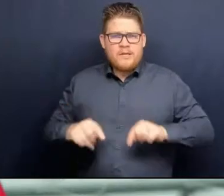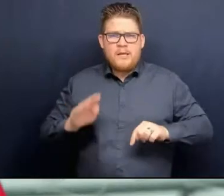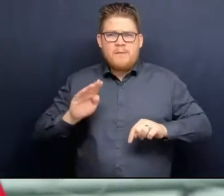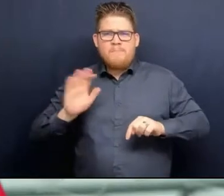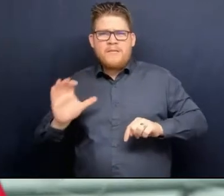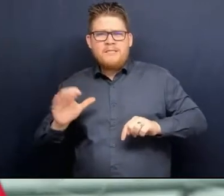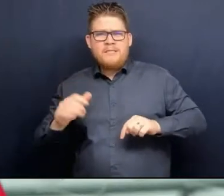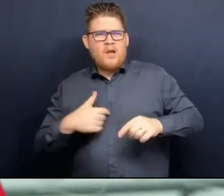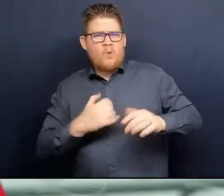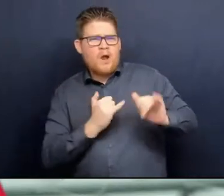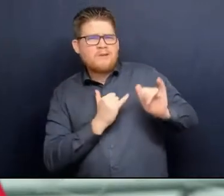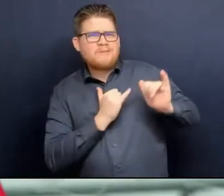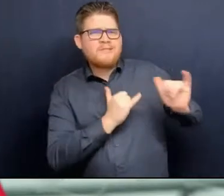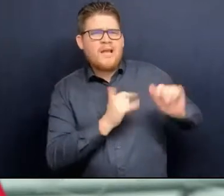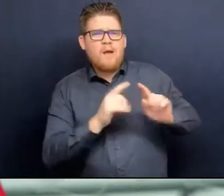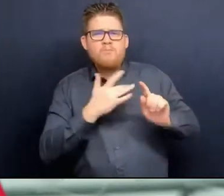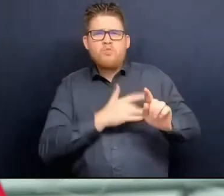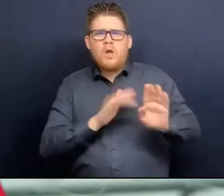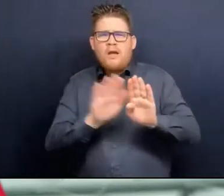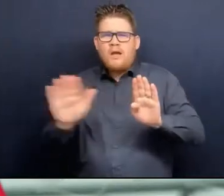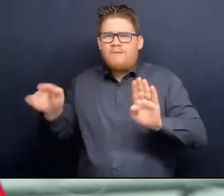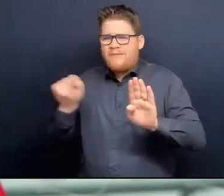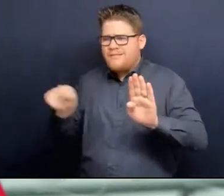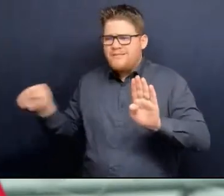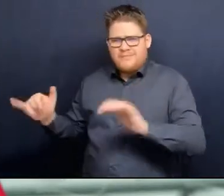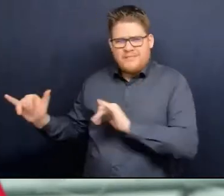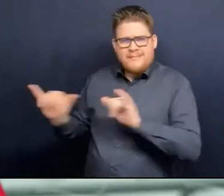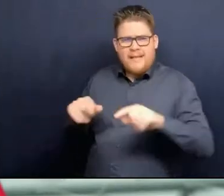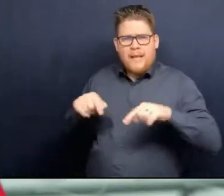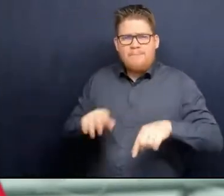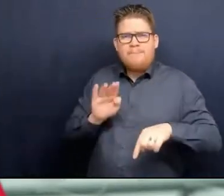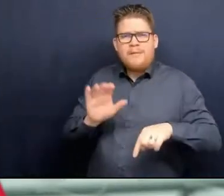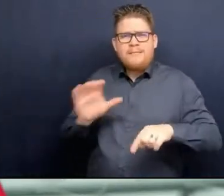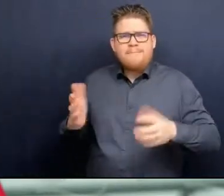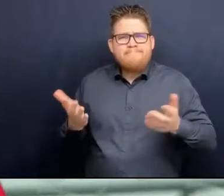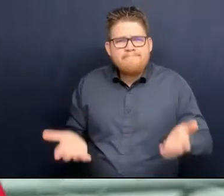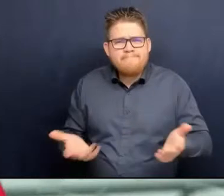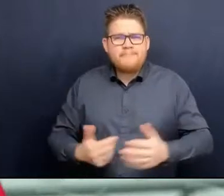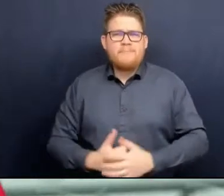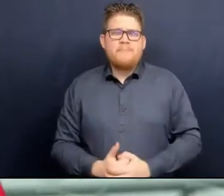and I know we've talked about and we've heard you talk about